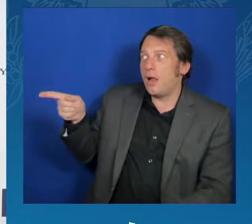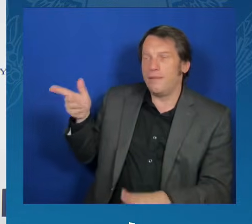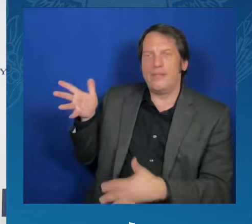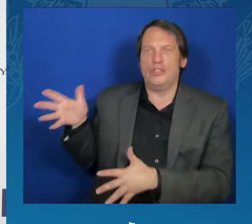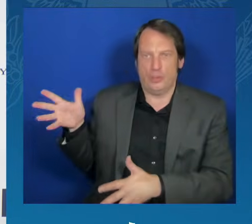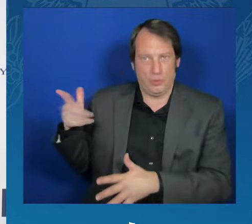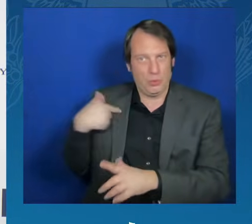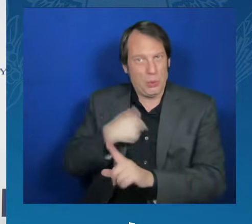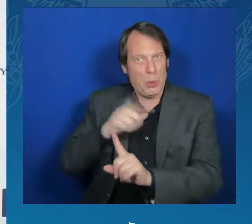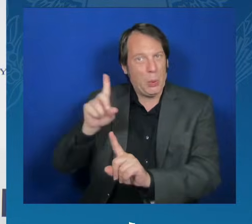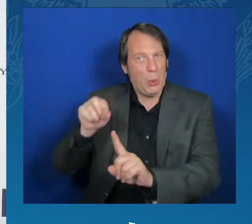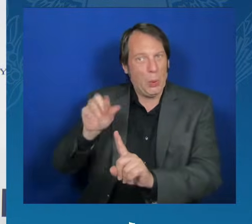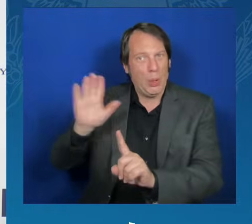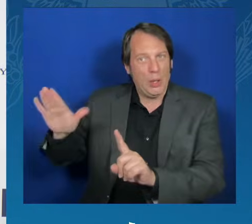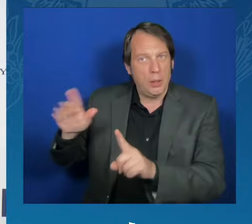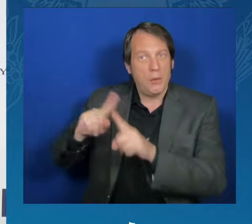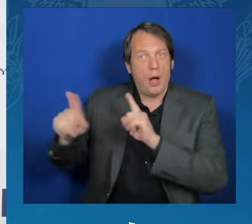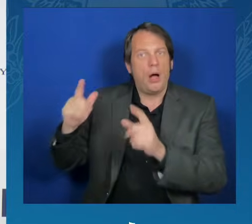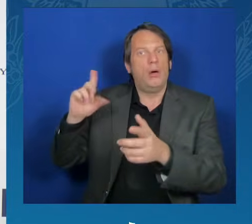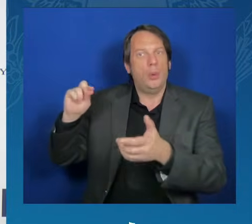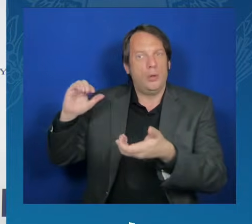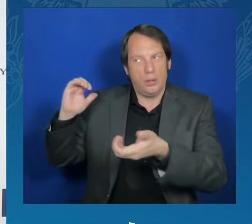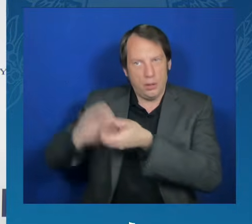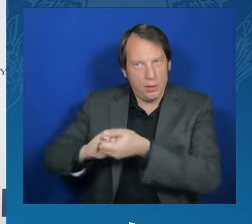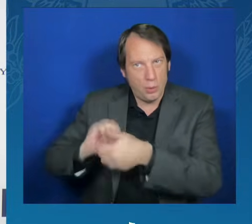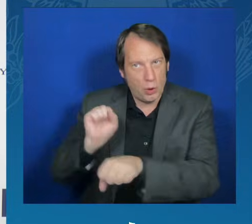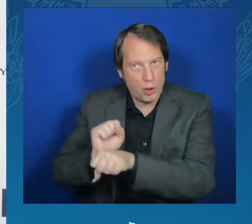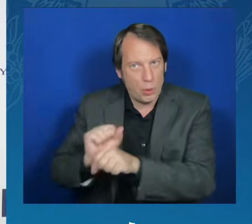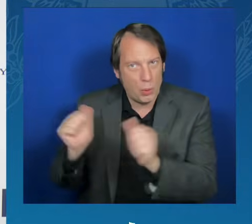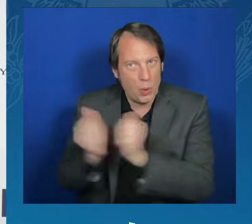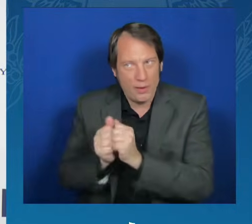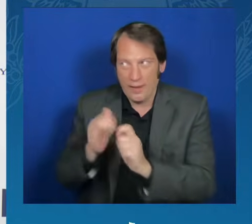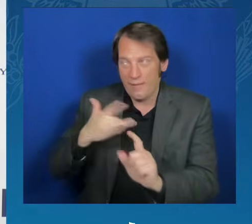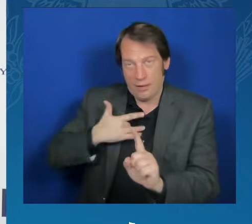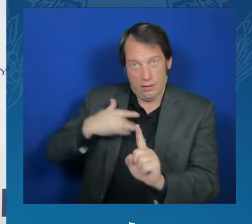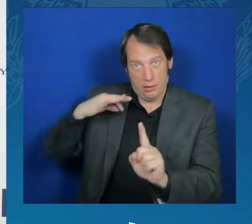that Hamas triggered on October 7th as soon as possible